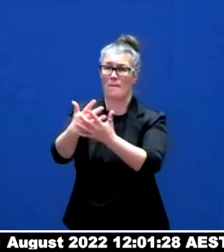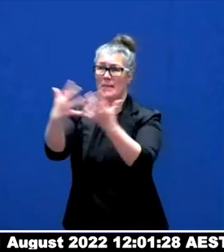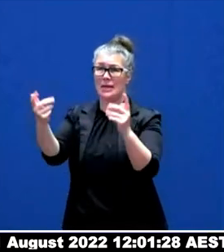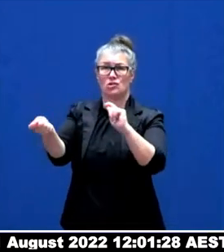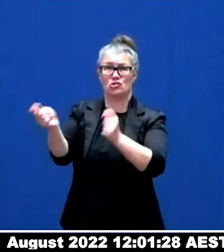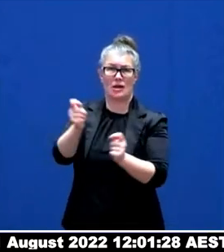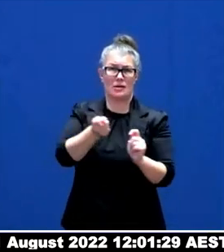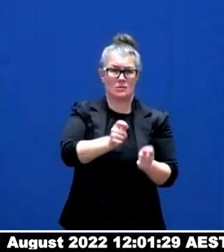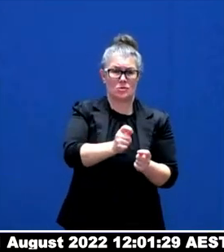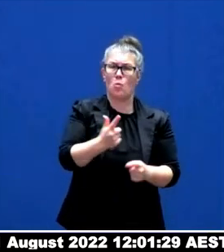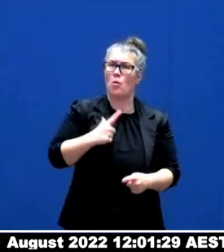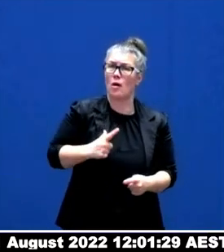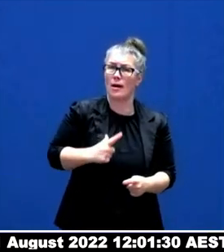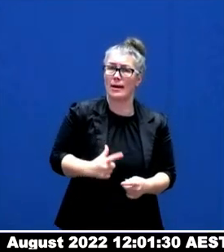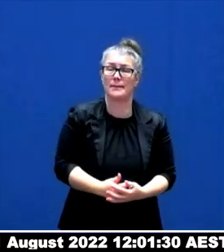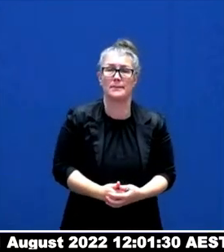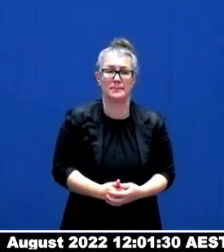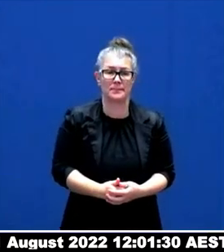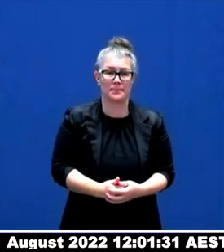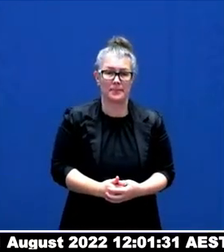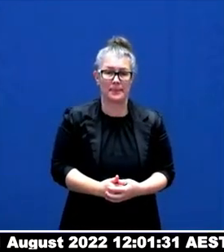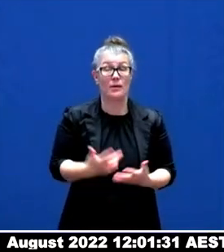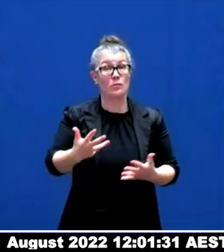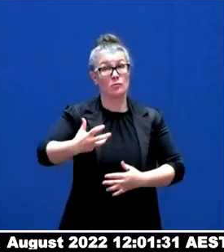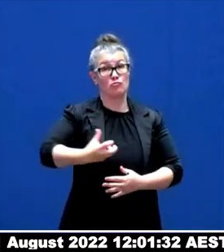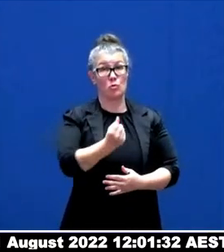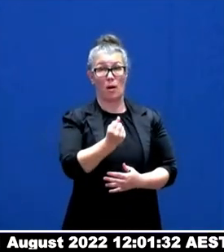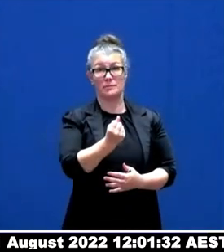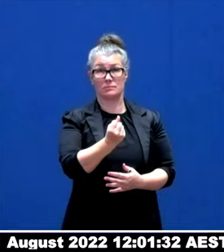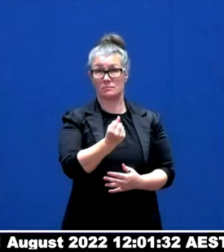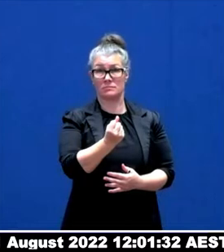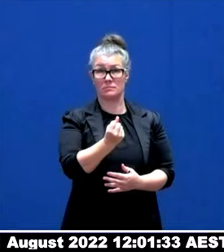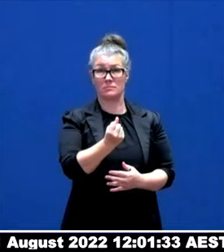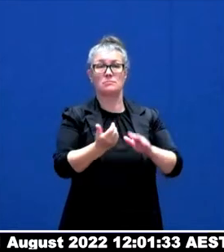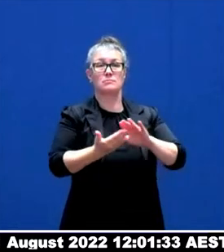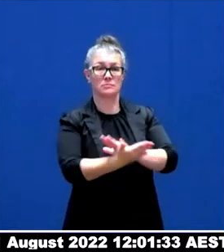So that is the requirement under the modifications, that there would need to